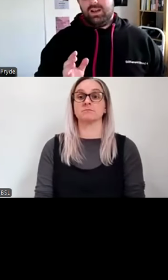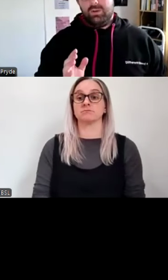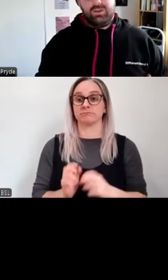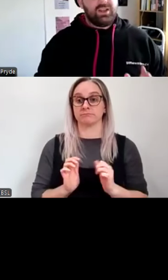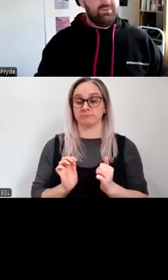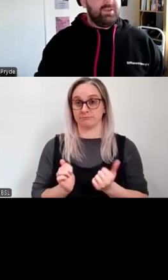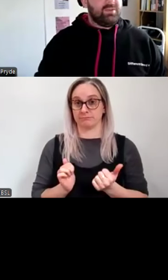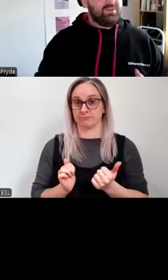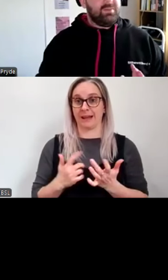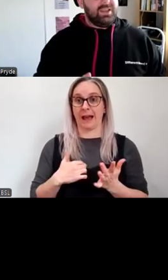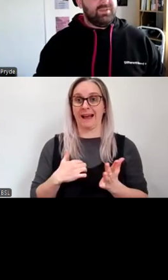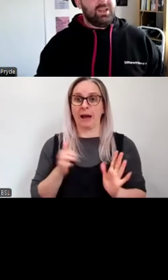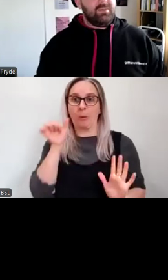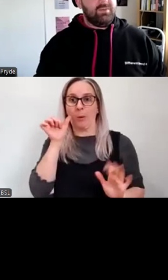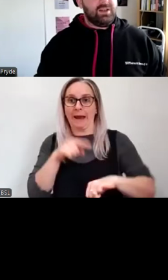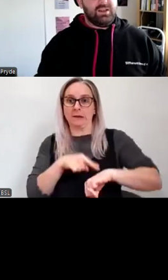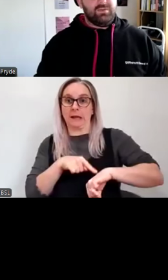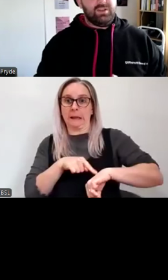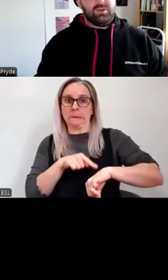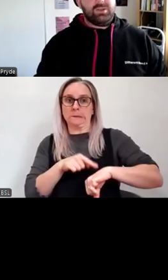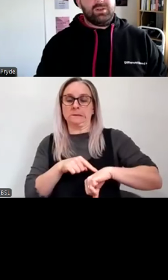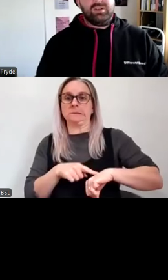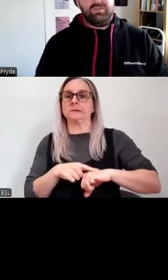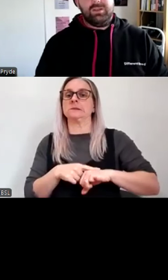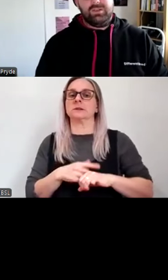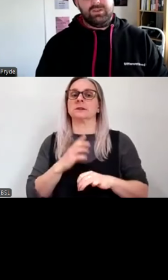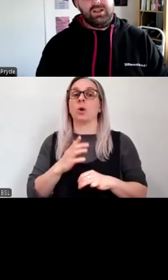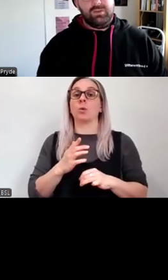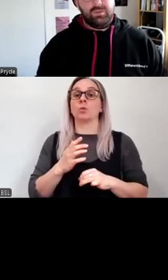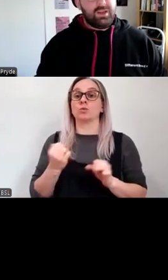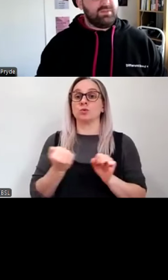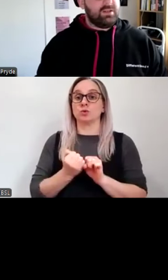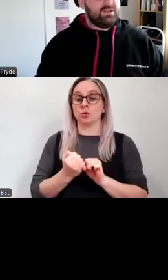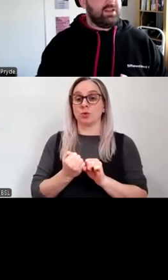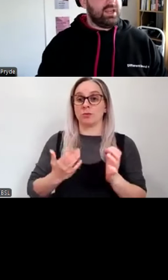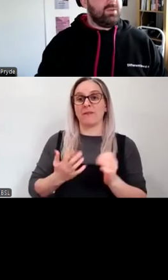I'm aware of time and I'm keen to keep time for a demo. We're going to jump into a little five-minute live demo.